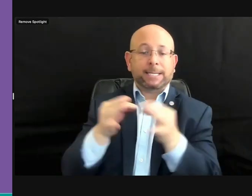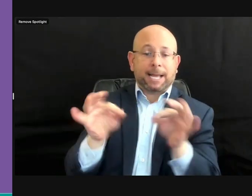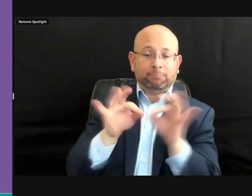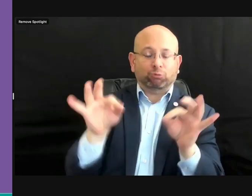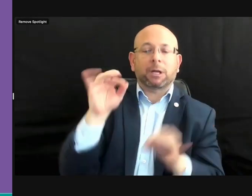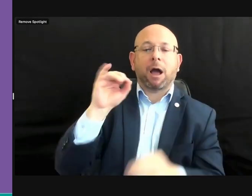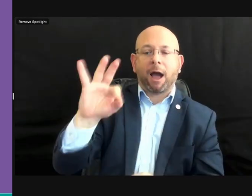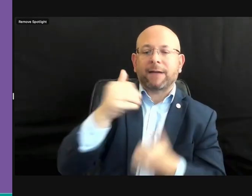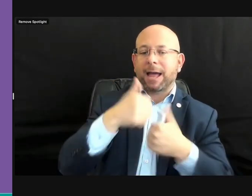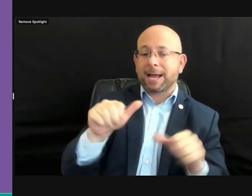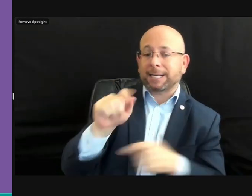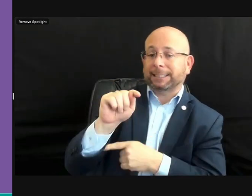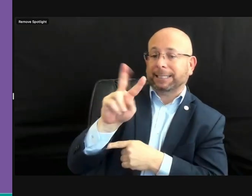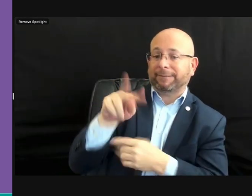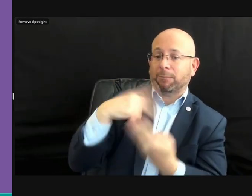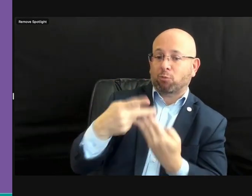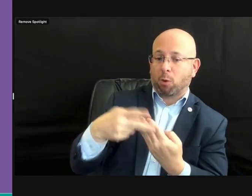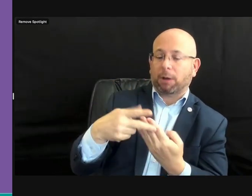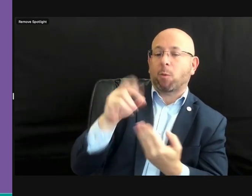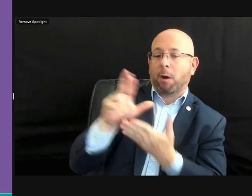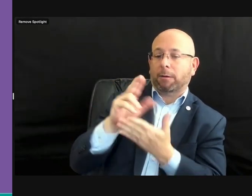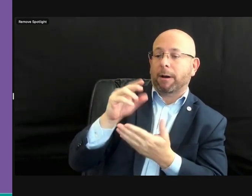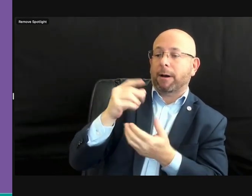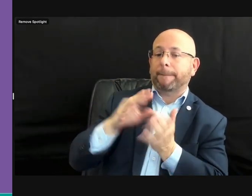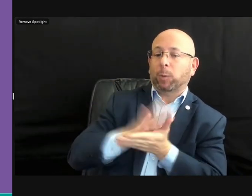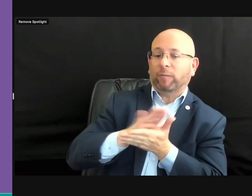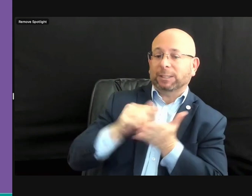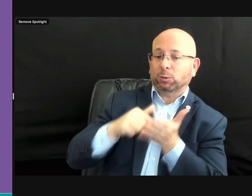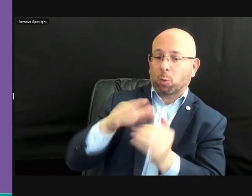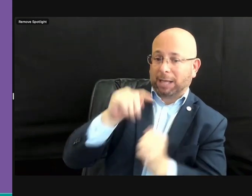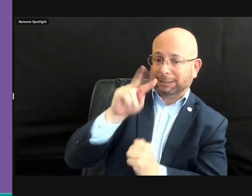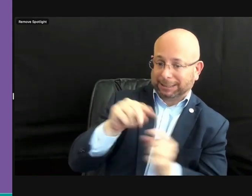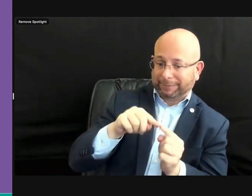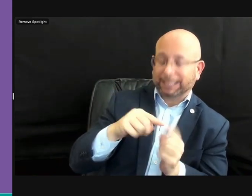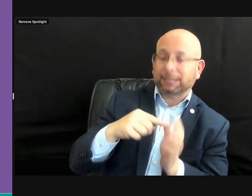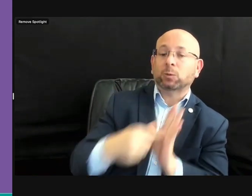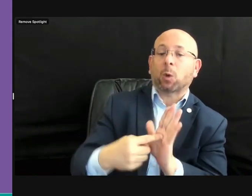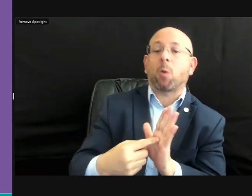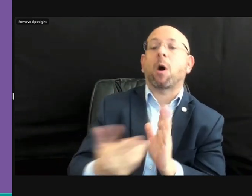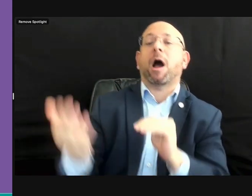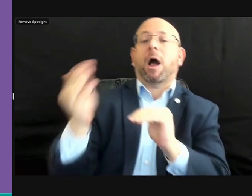over captioning of any television programming or movies shown on television as well as